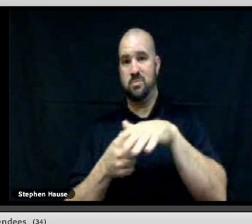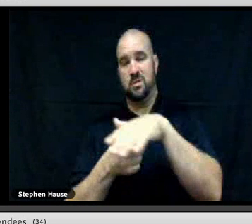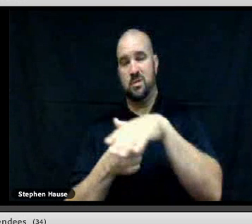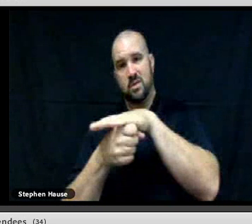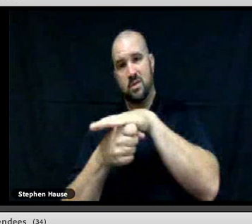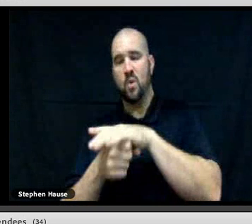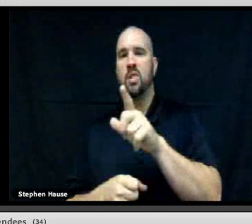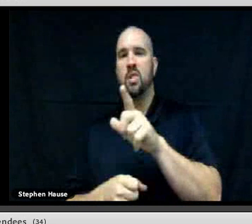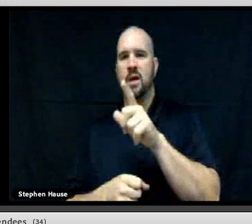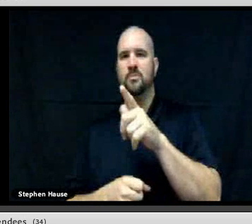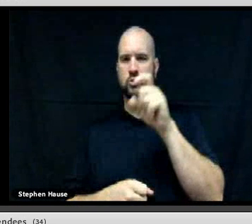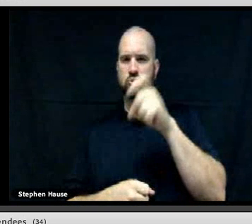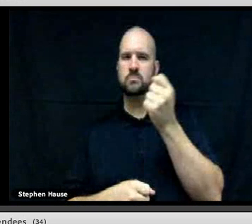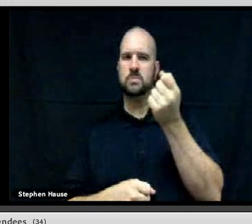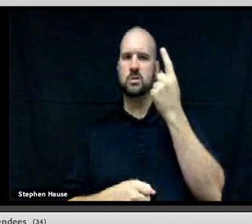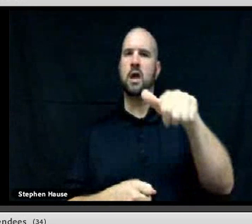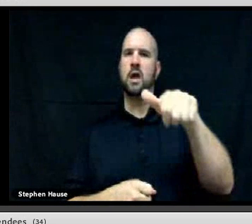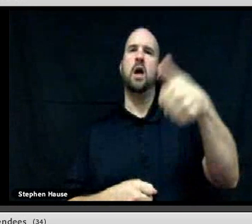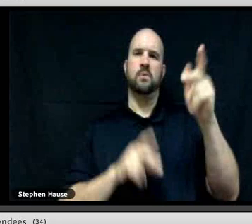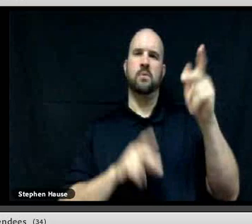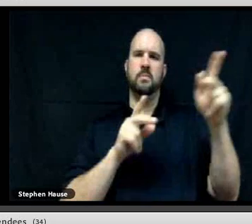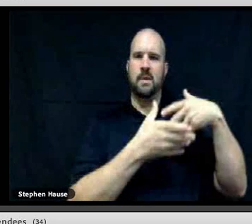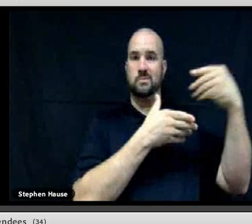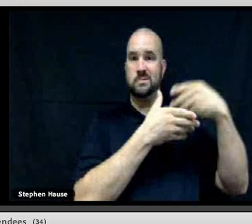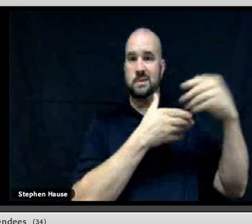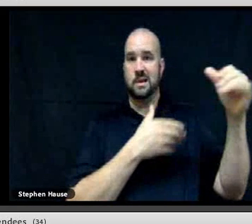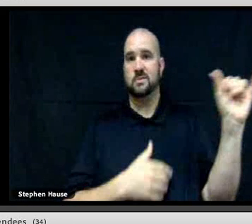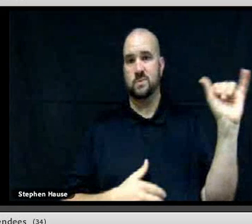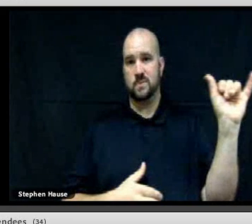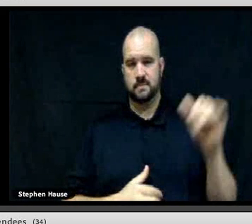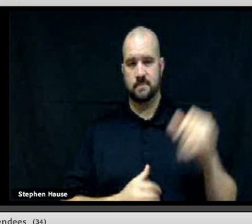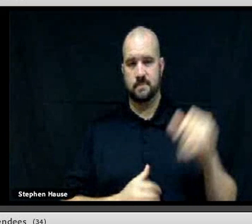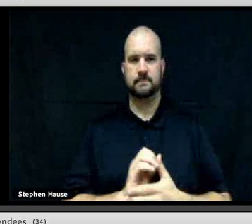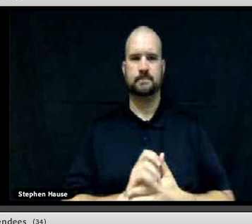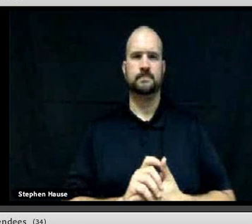And the final element we're going to be talking about is Rights Statements.